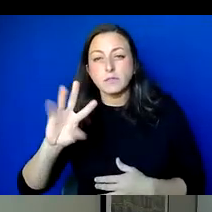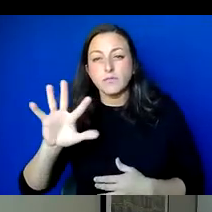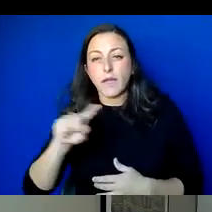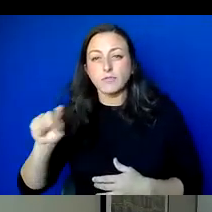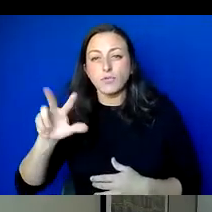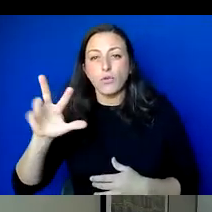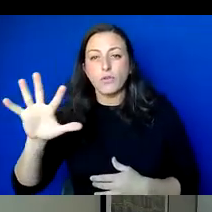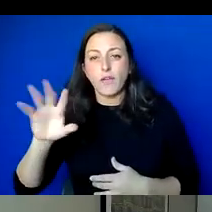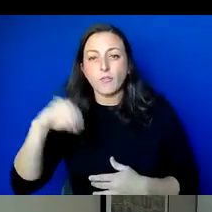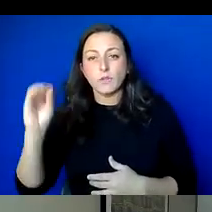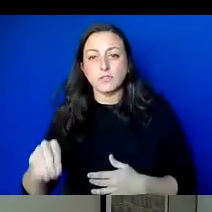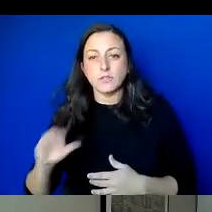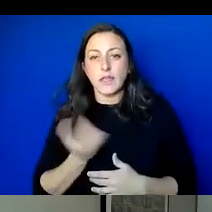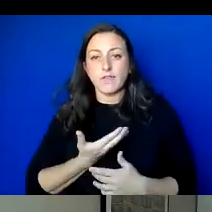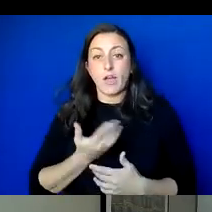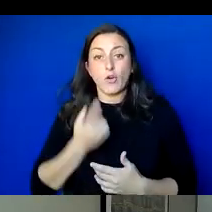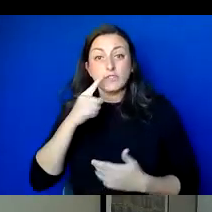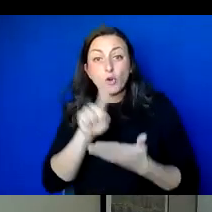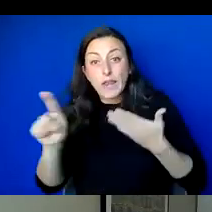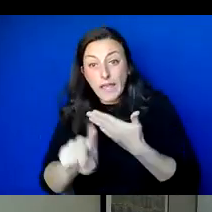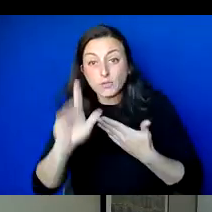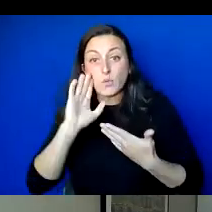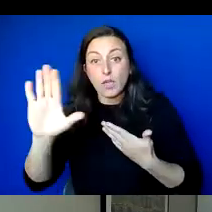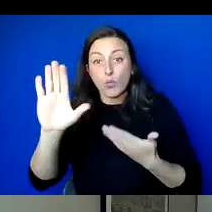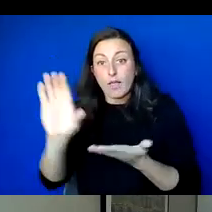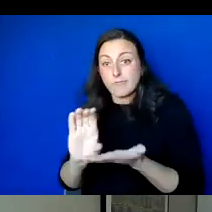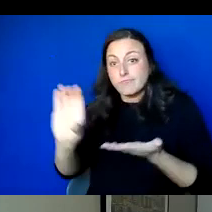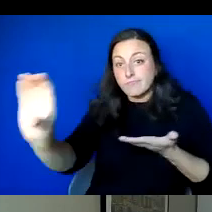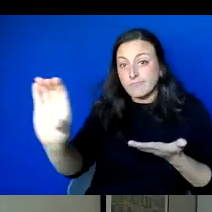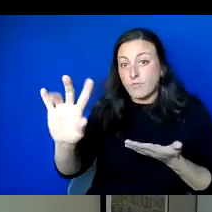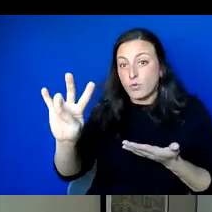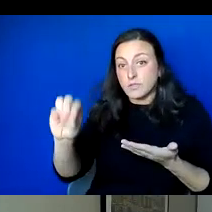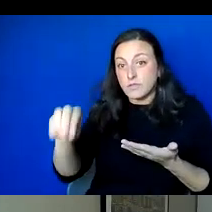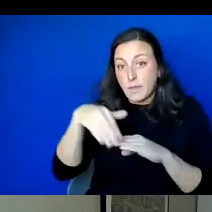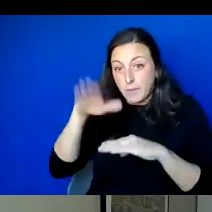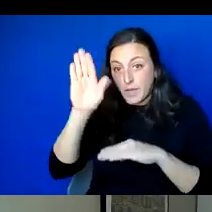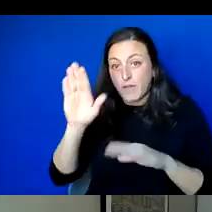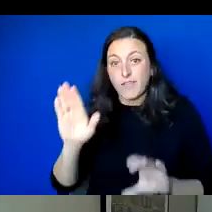of our allocation will go towards 70 and above to make sure we can continue on with that community